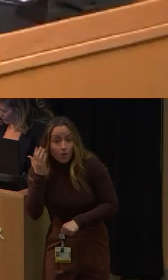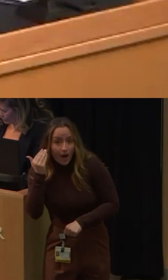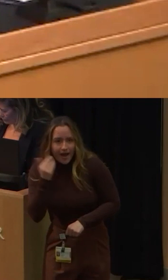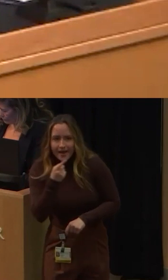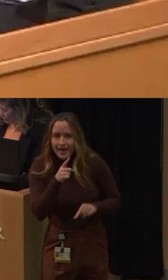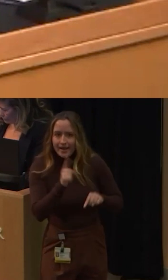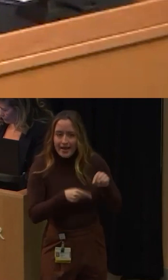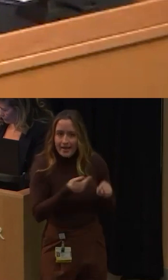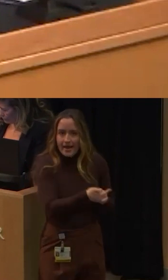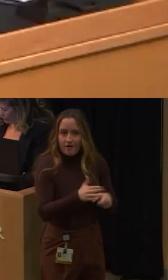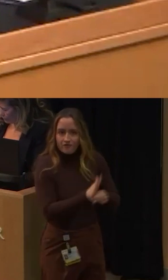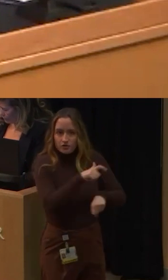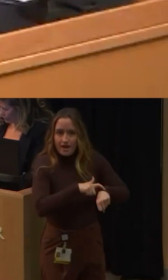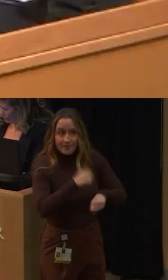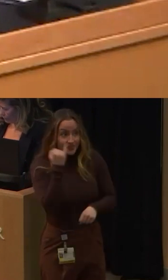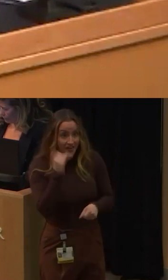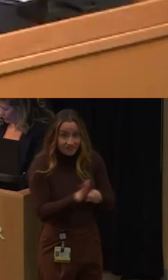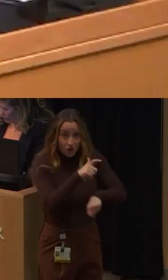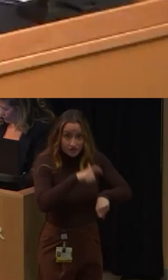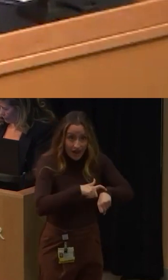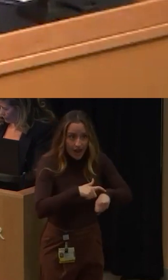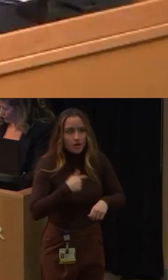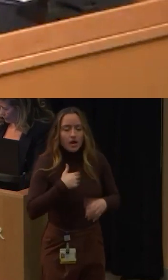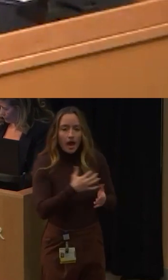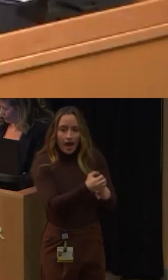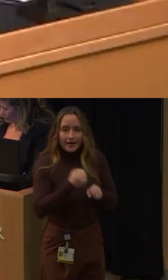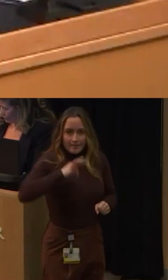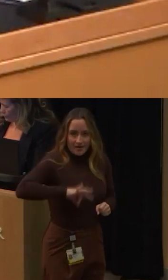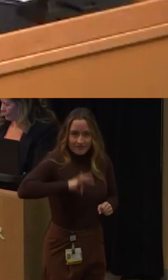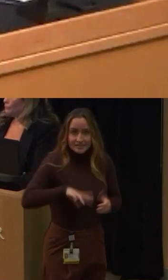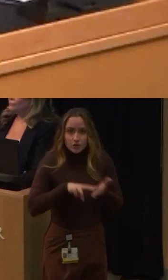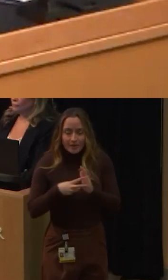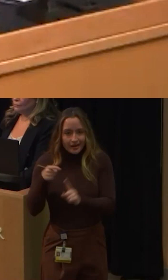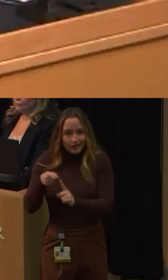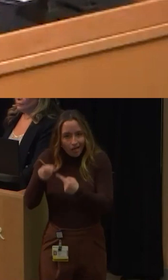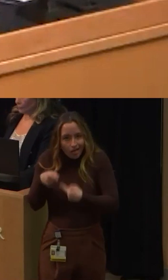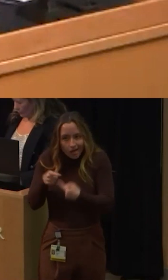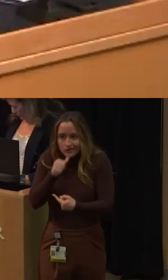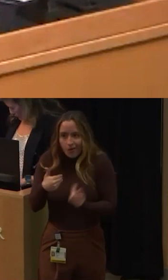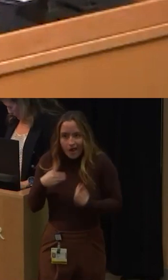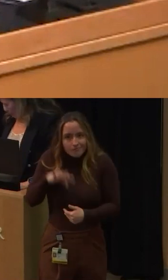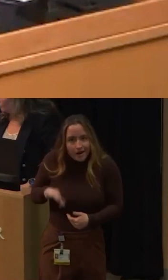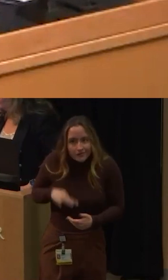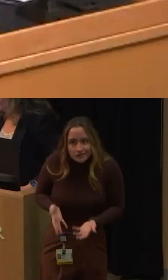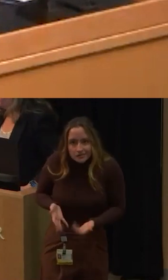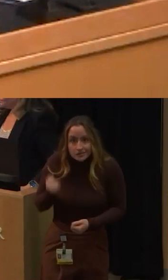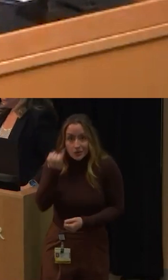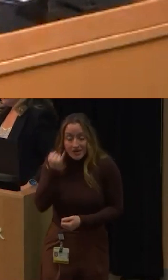because if you get full-time work, then you have to get benefits, so then they don't have benefits, so then, when a child gets sick, what do you do?